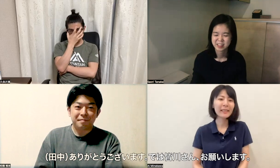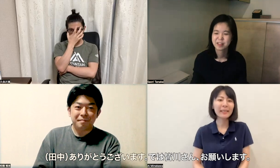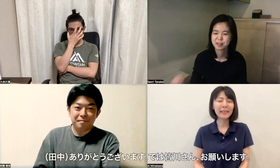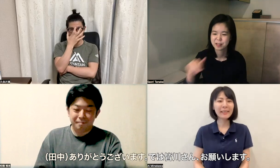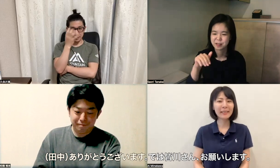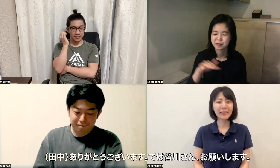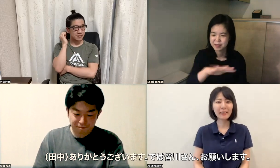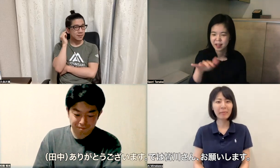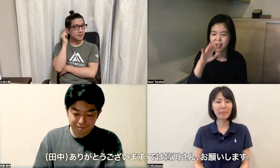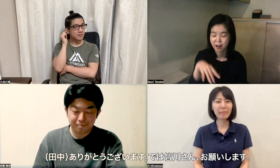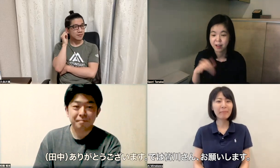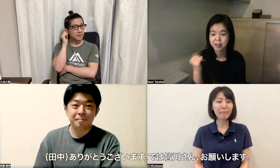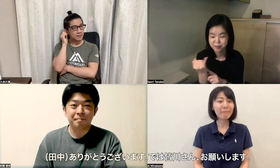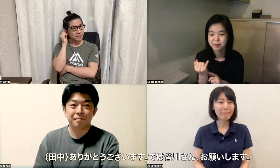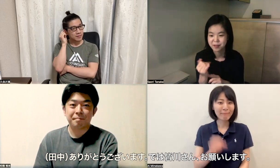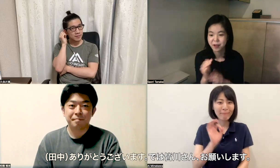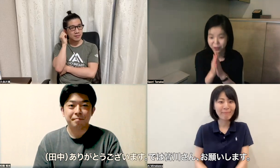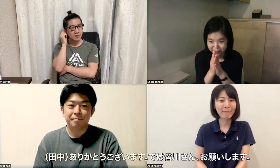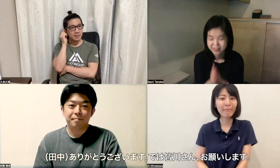(ST) Thank you. Minagawa-san, please.